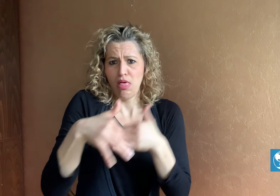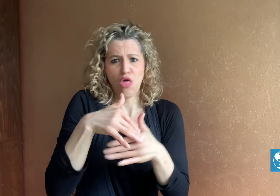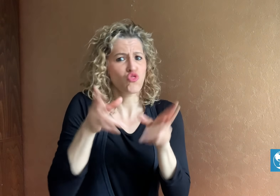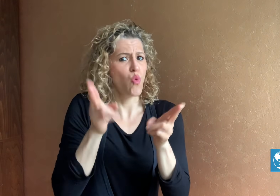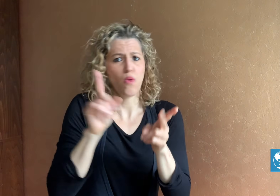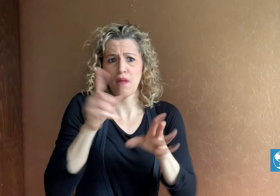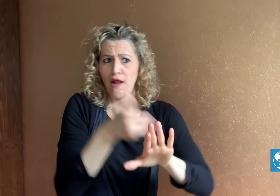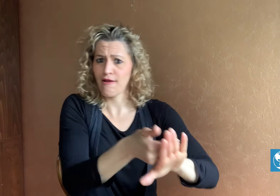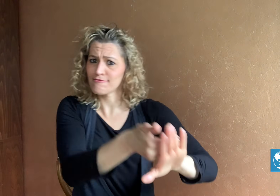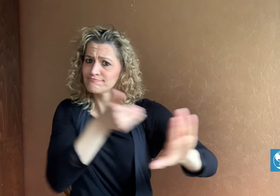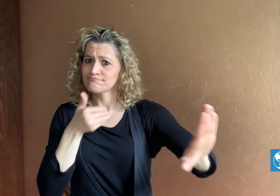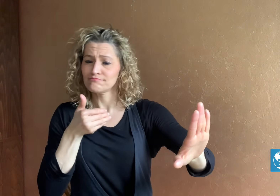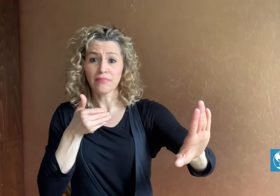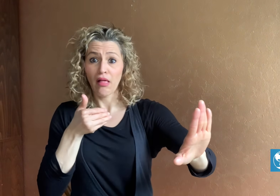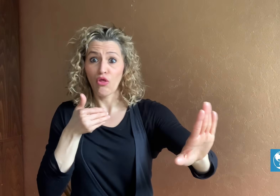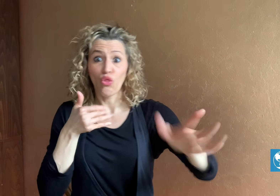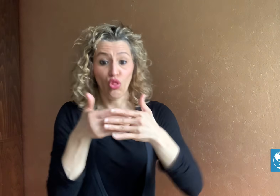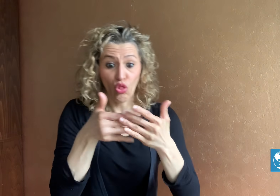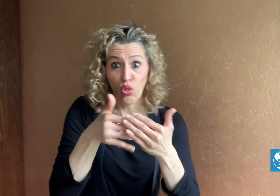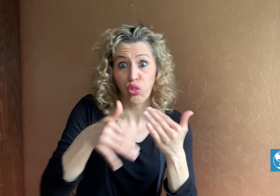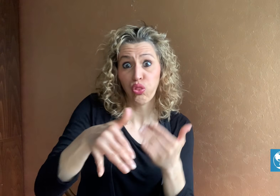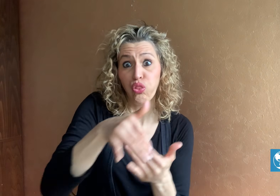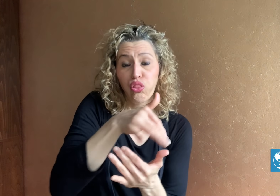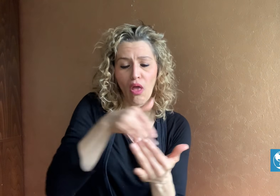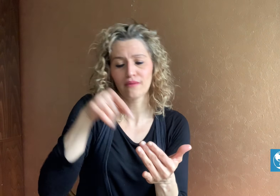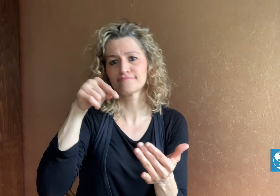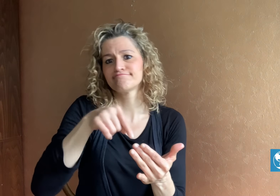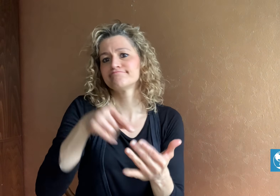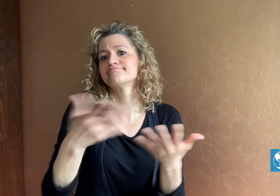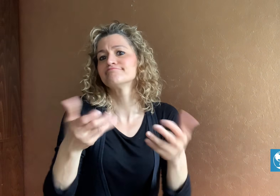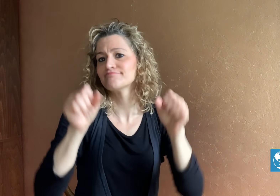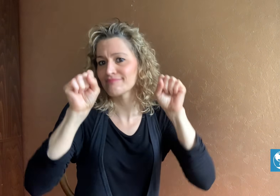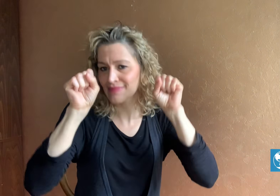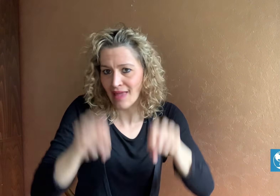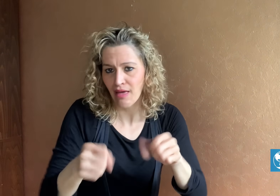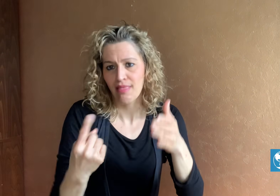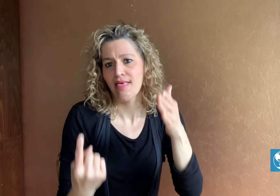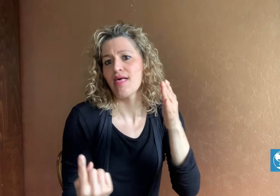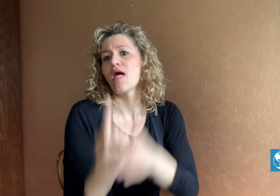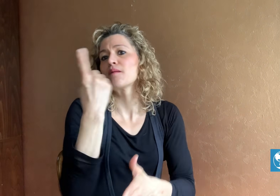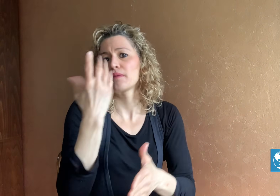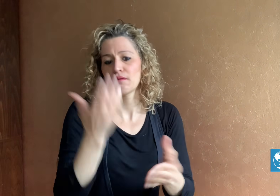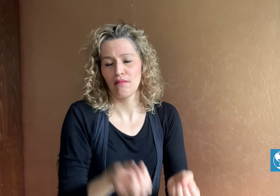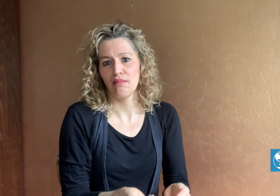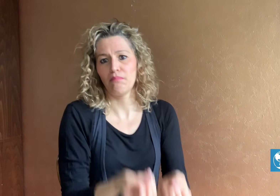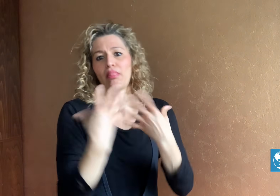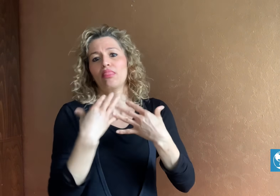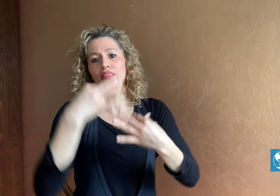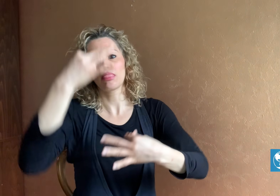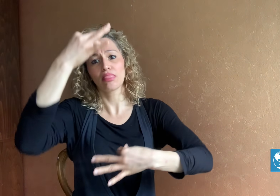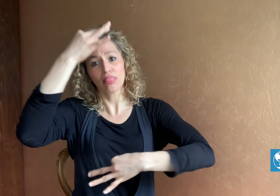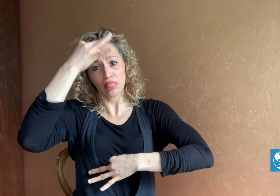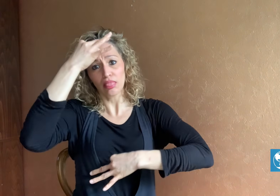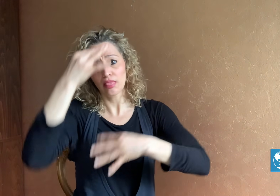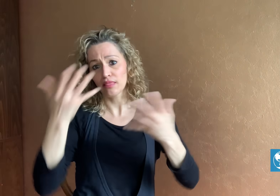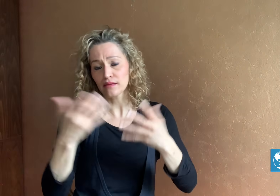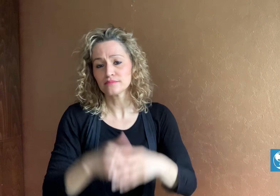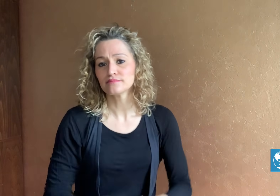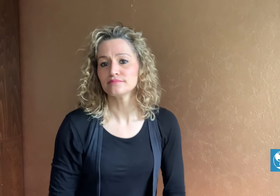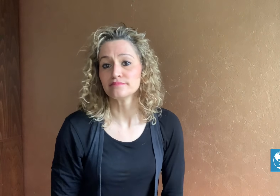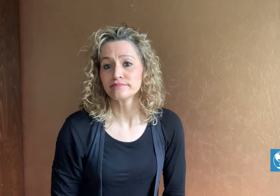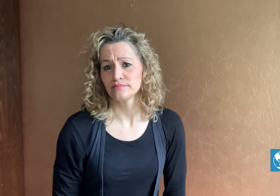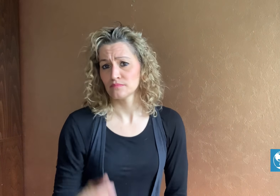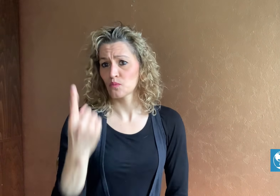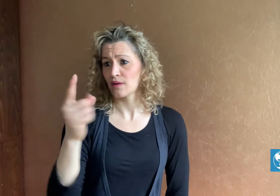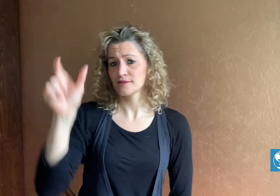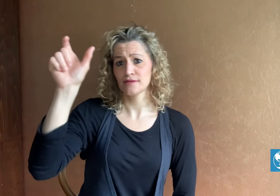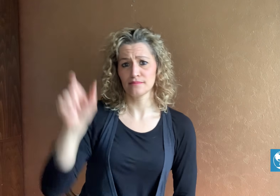naturally happen, a spillover of infectious diseases are possible.